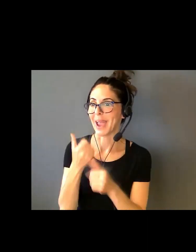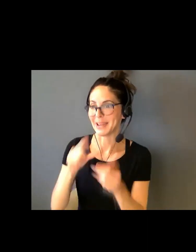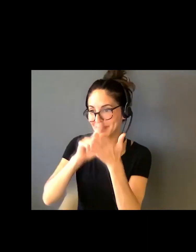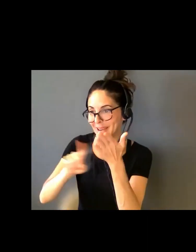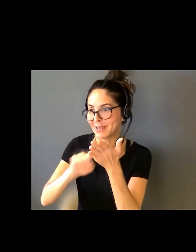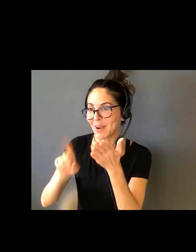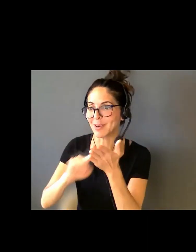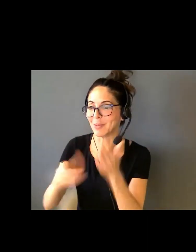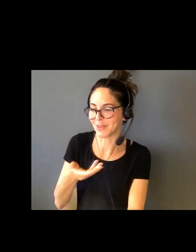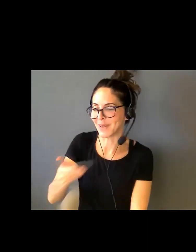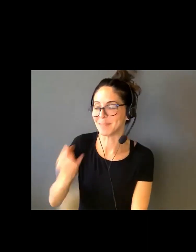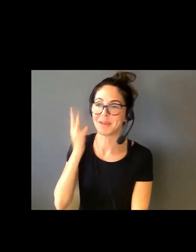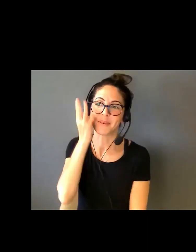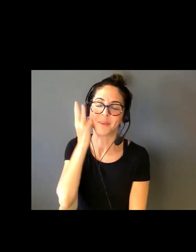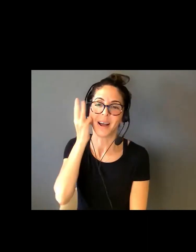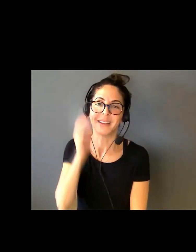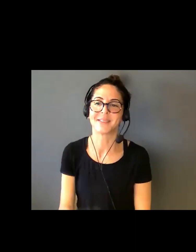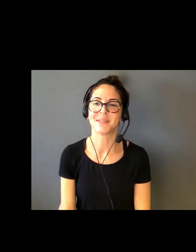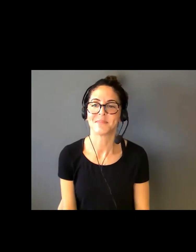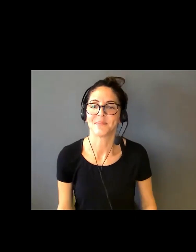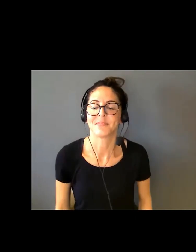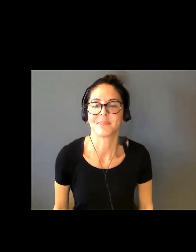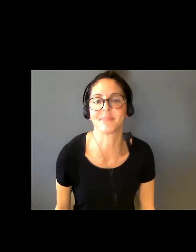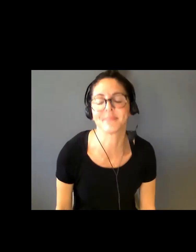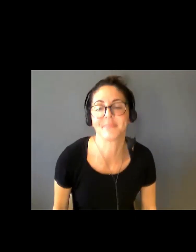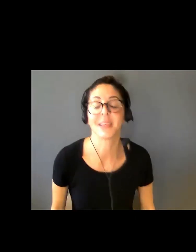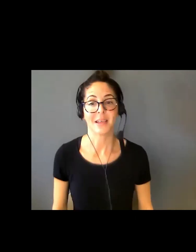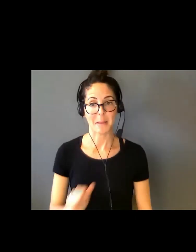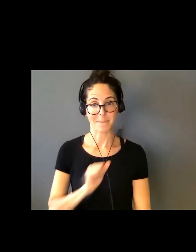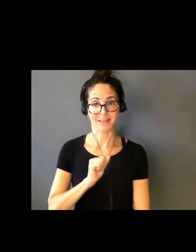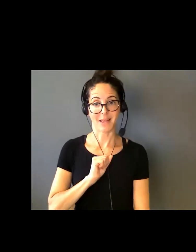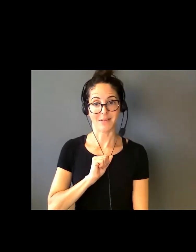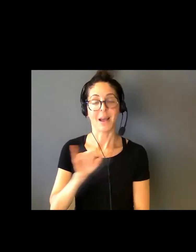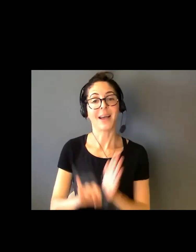I will note I have learned a lot as someone who identifies as a disabled researcher, but